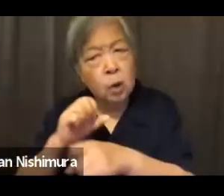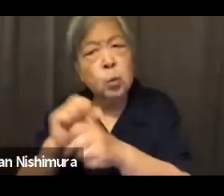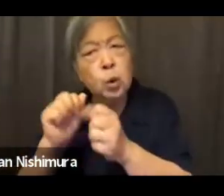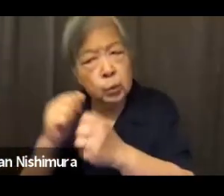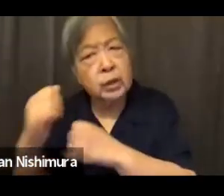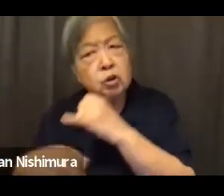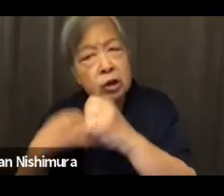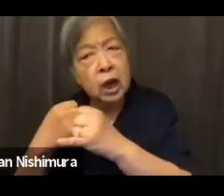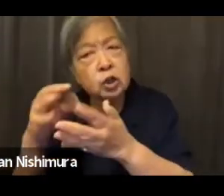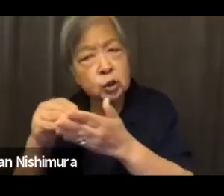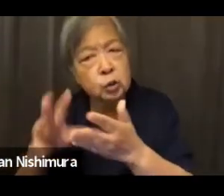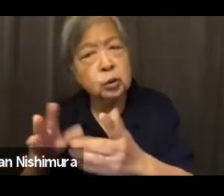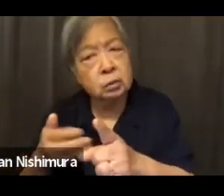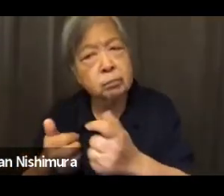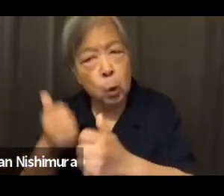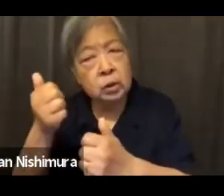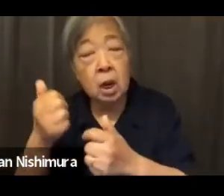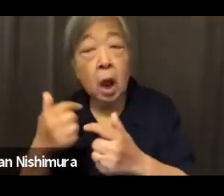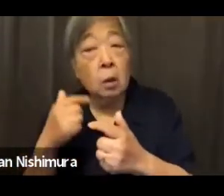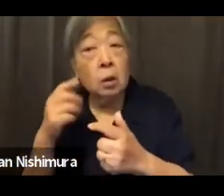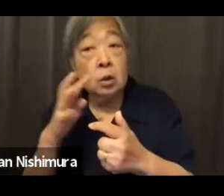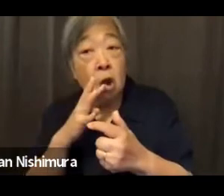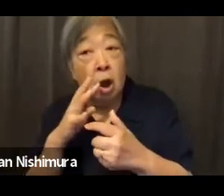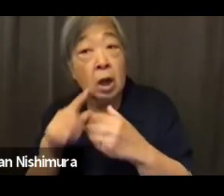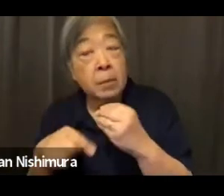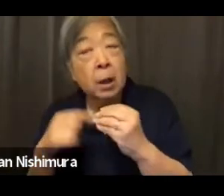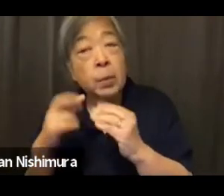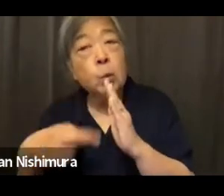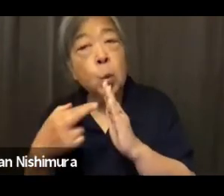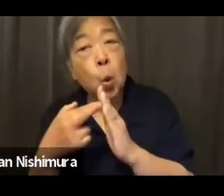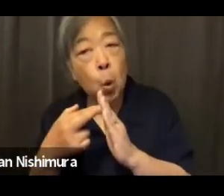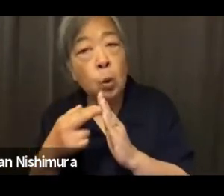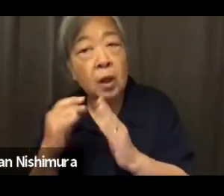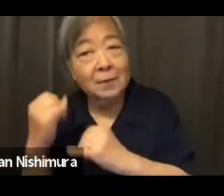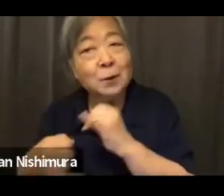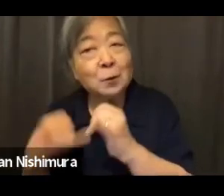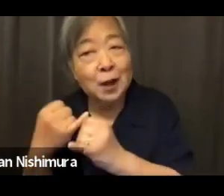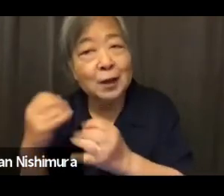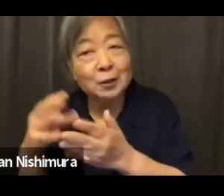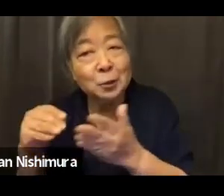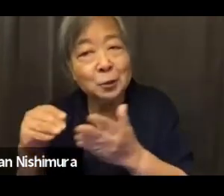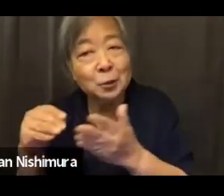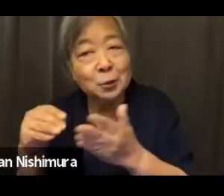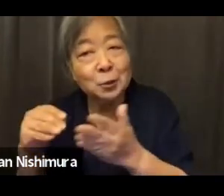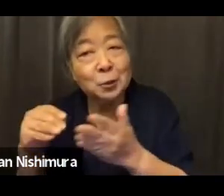We're going to be talking about the role of an international student and scholar adviser